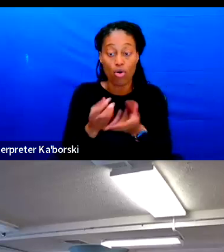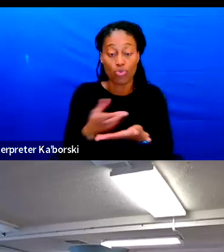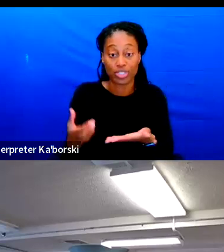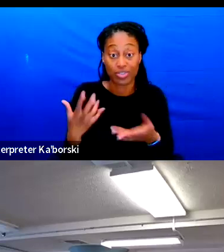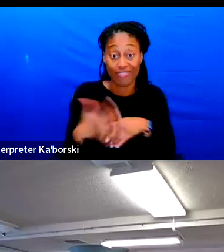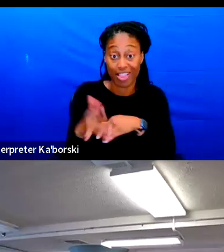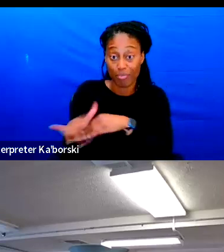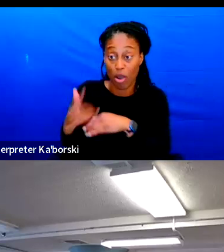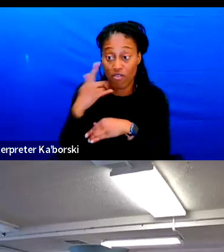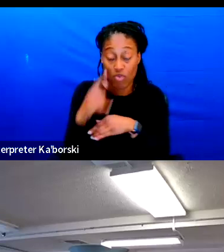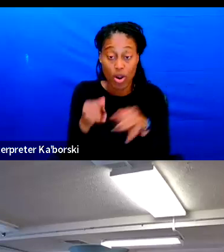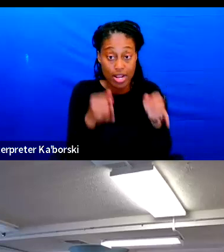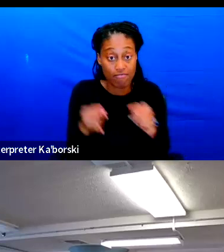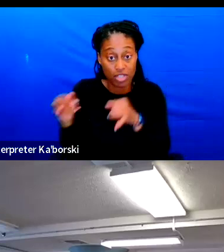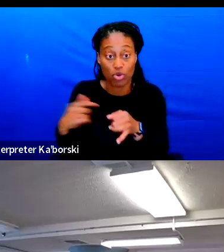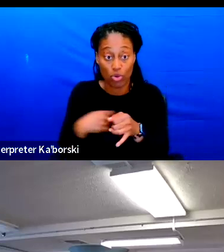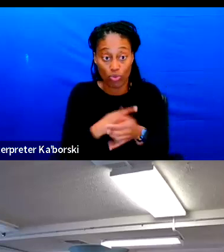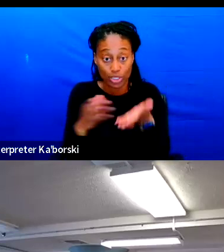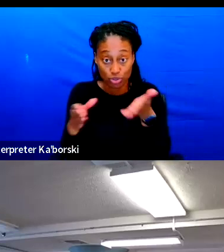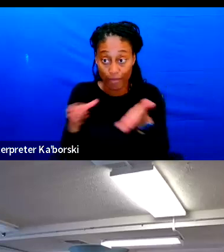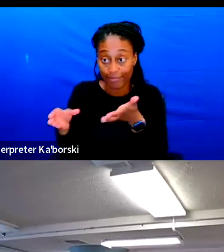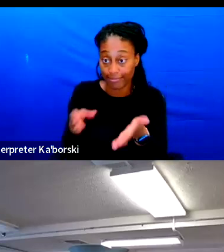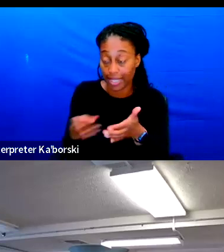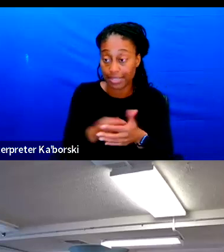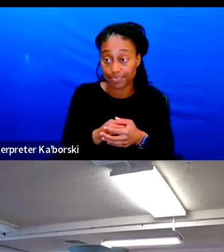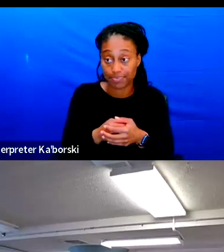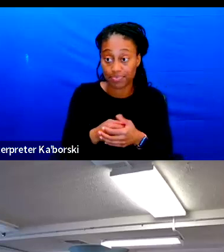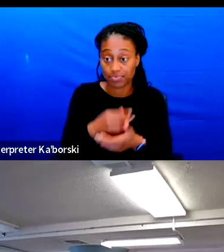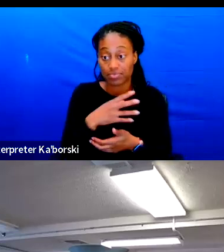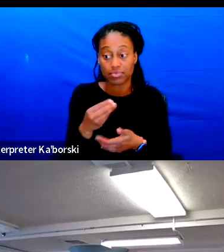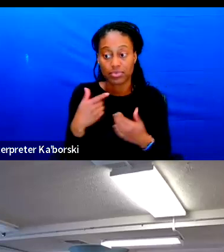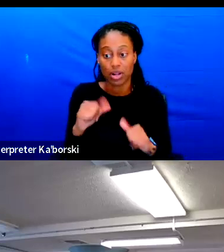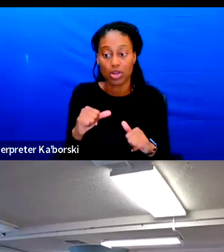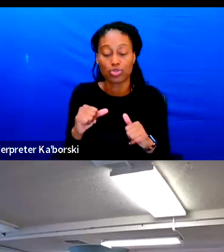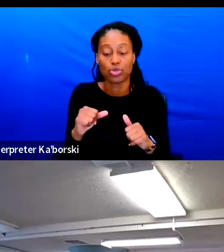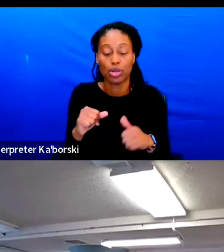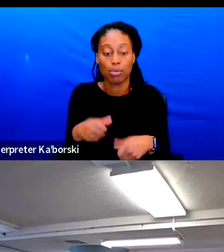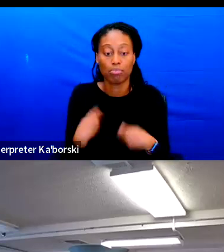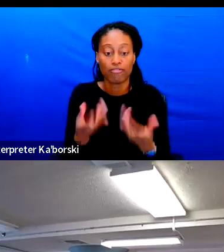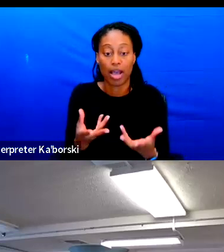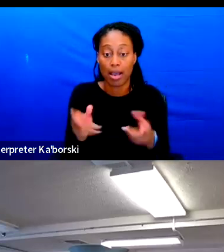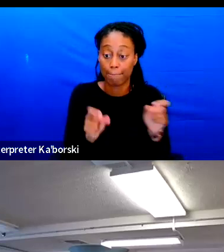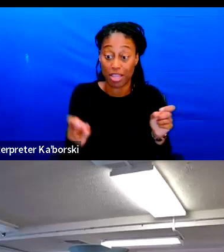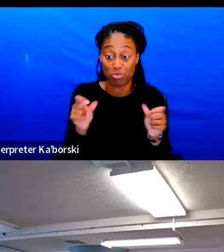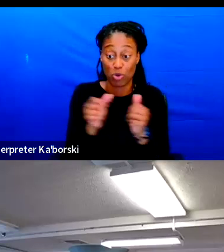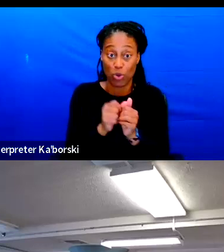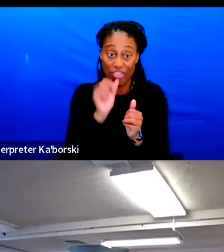Kyle Kleist: individuals that we serve and Kyle Kleist: and try to provide people with that path in the right direction.